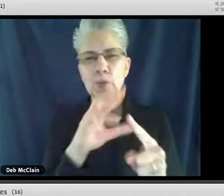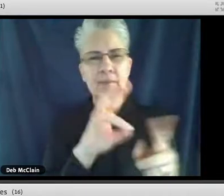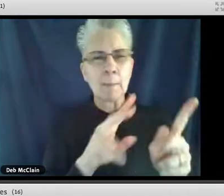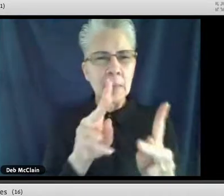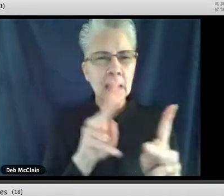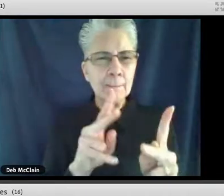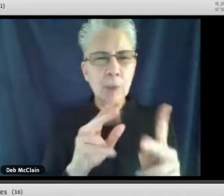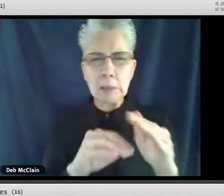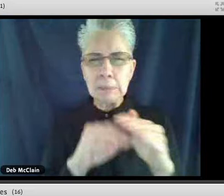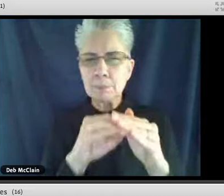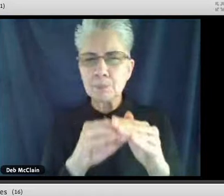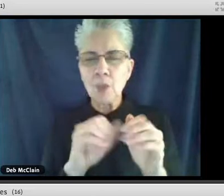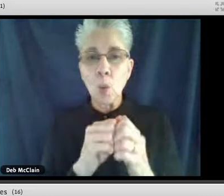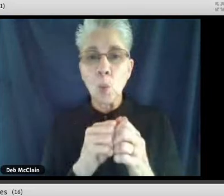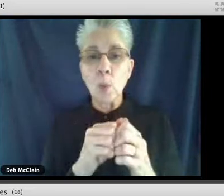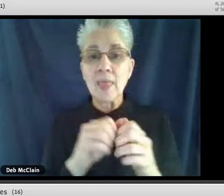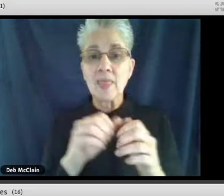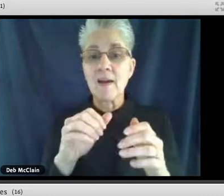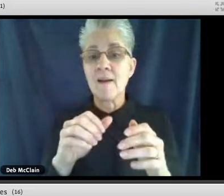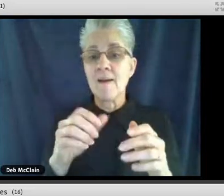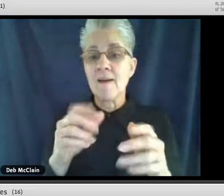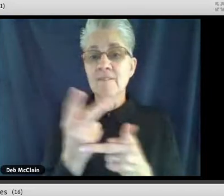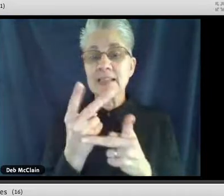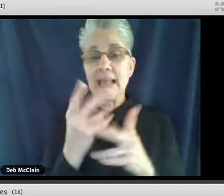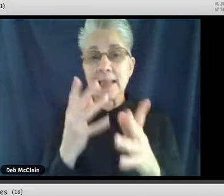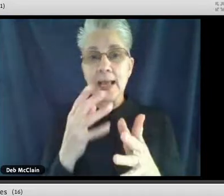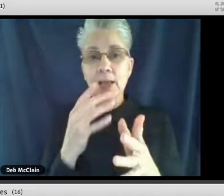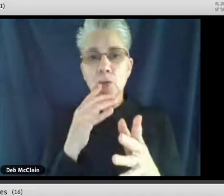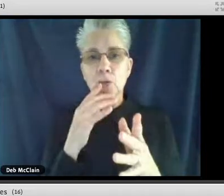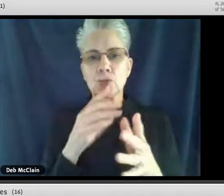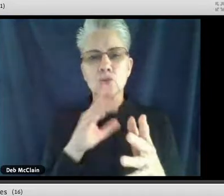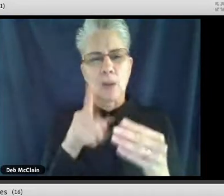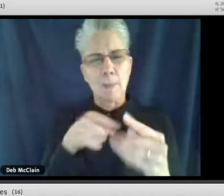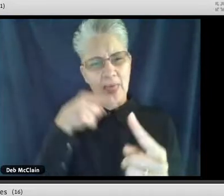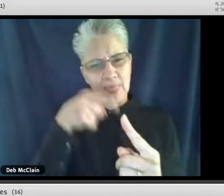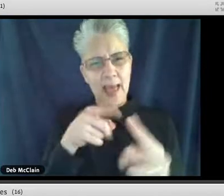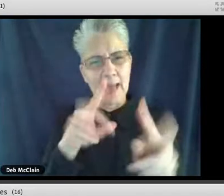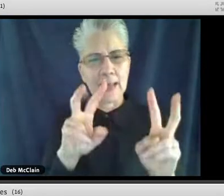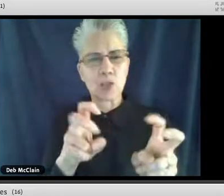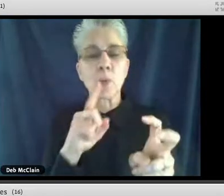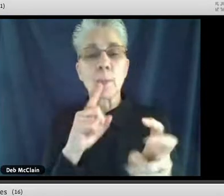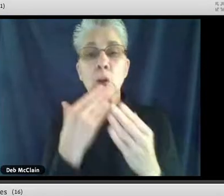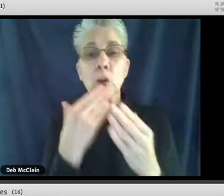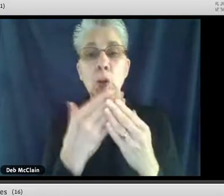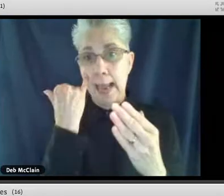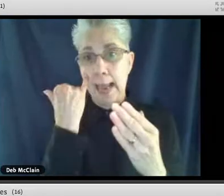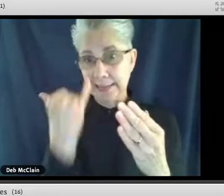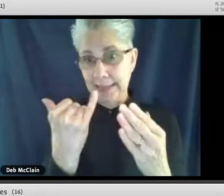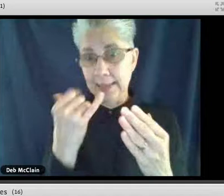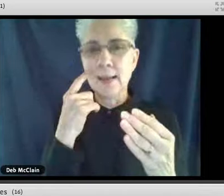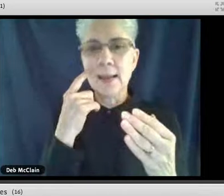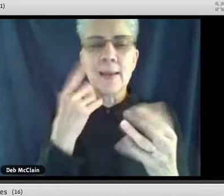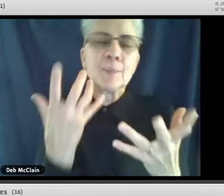with a facilitator to talk about that specific issue would be in idea. Again, if you're finding that everything else